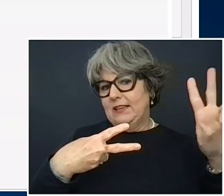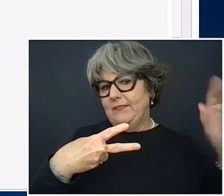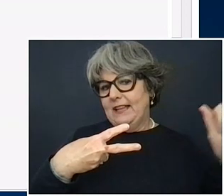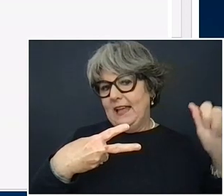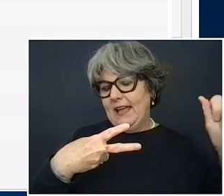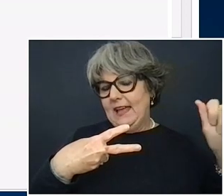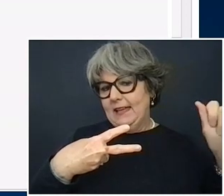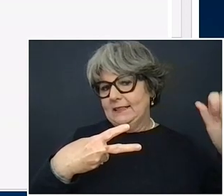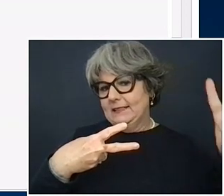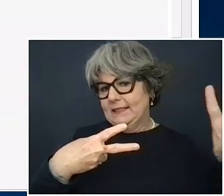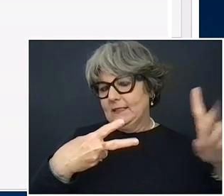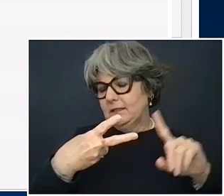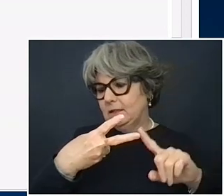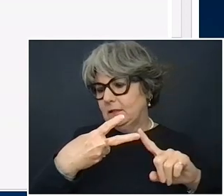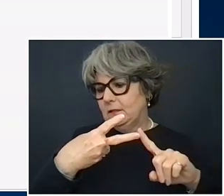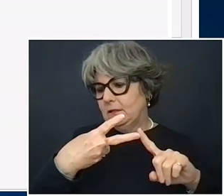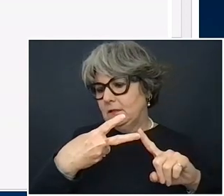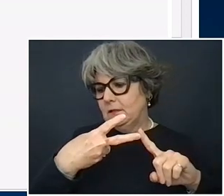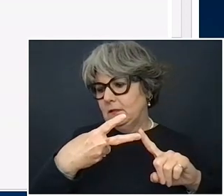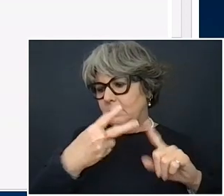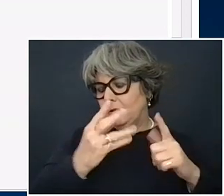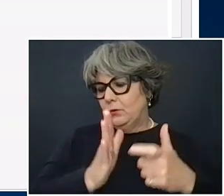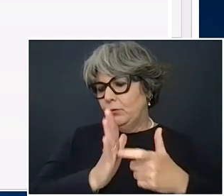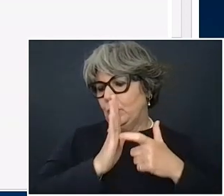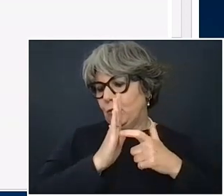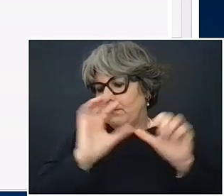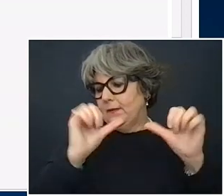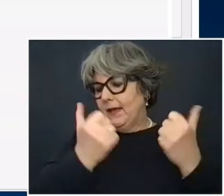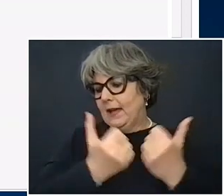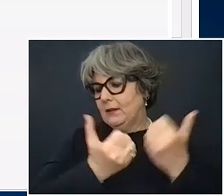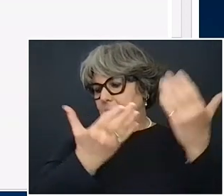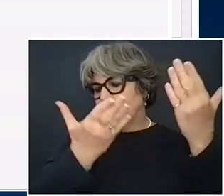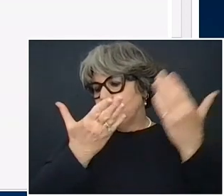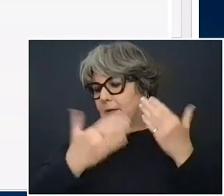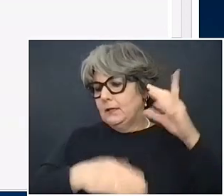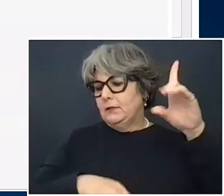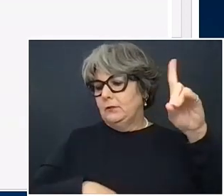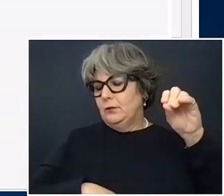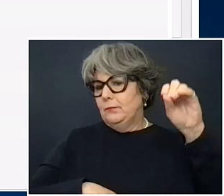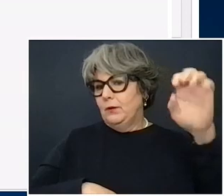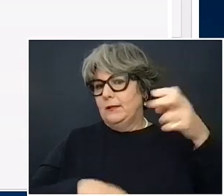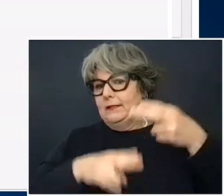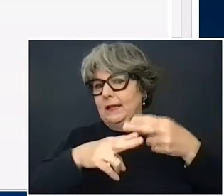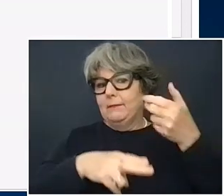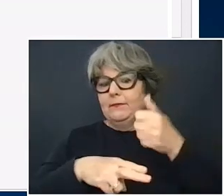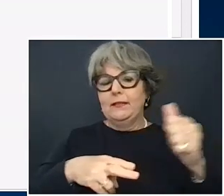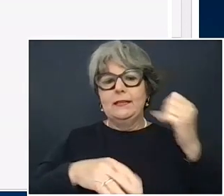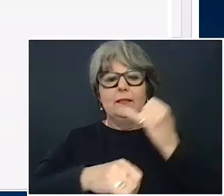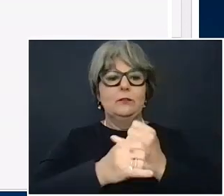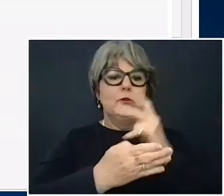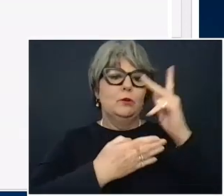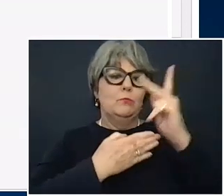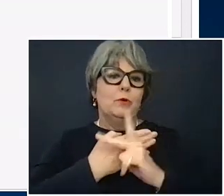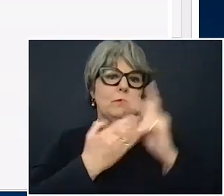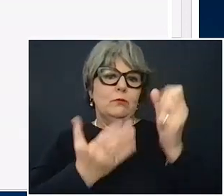and then which is the requirement that agencies submit to the Department the name of any institution or program that accredits that the agency has reason to